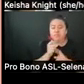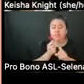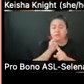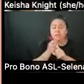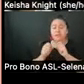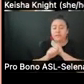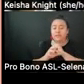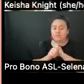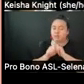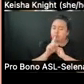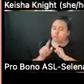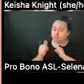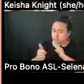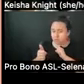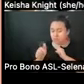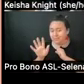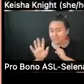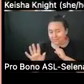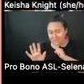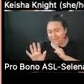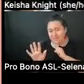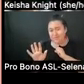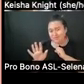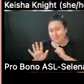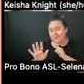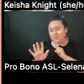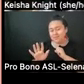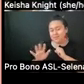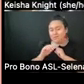But, you know, just make sure they are just not lip service, right.